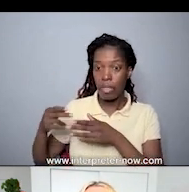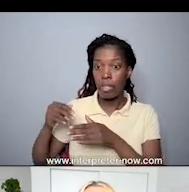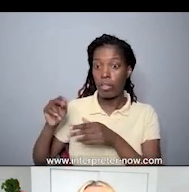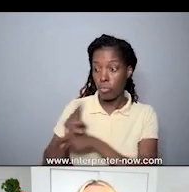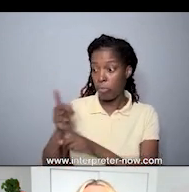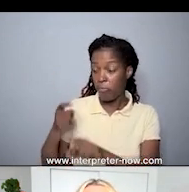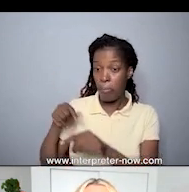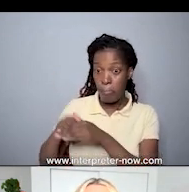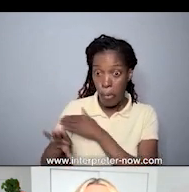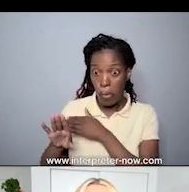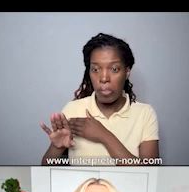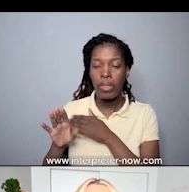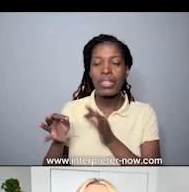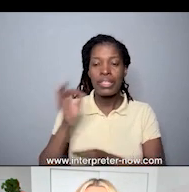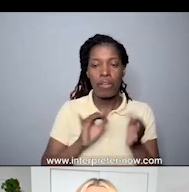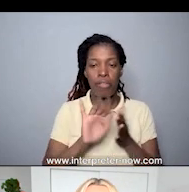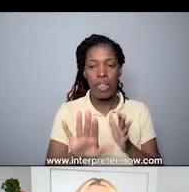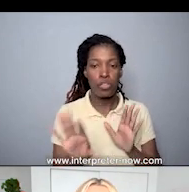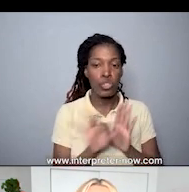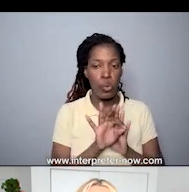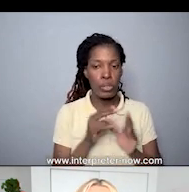current name, or their chosen name.